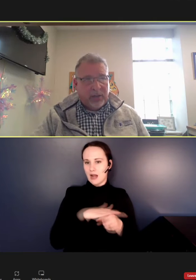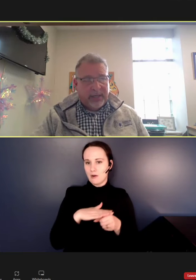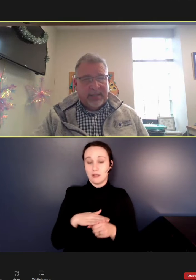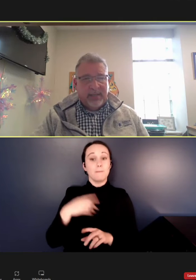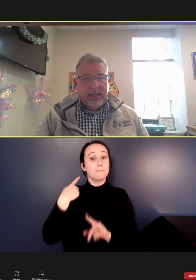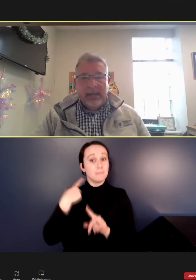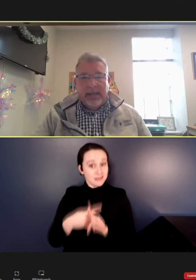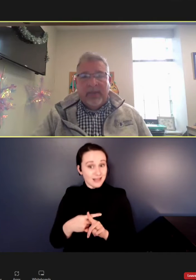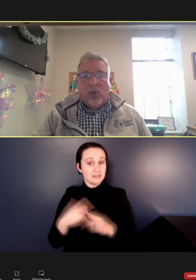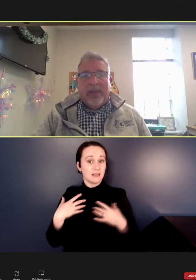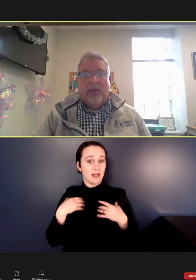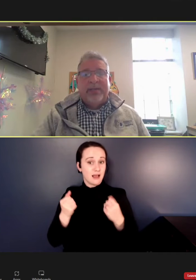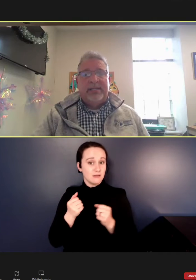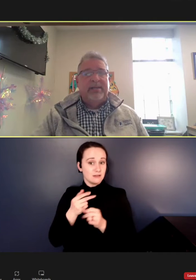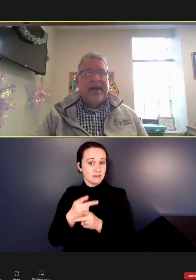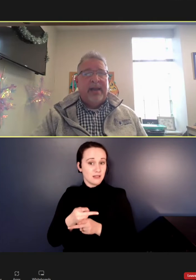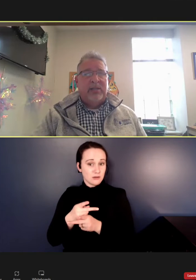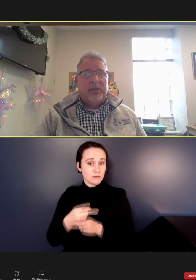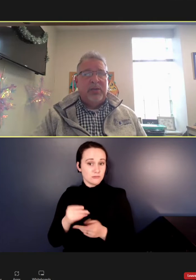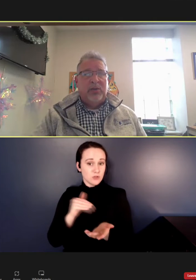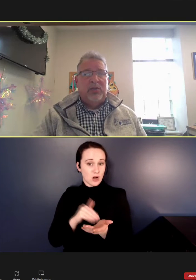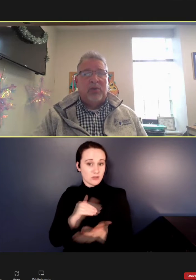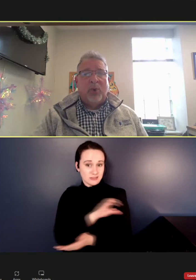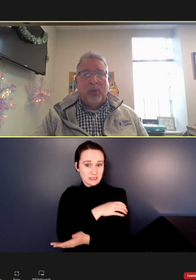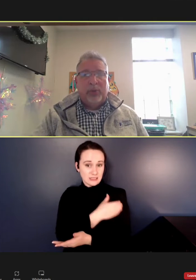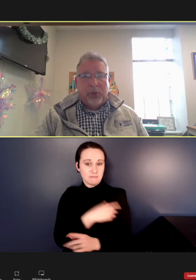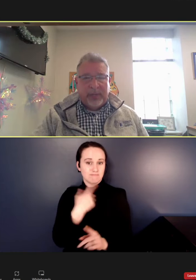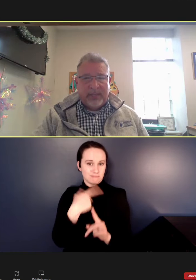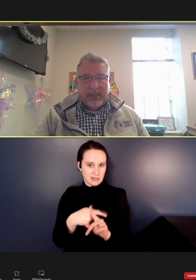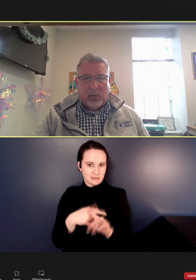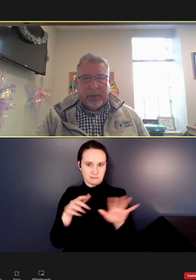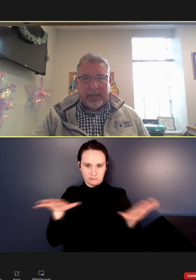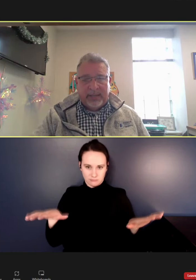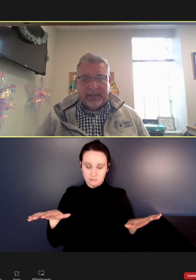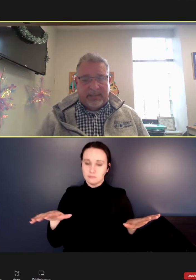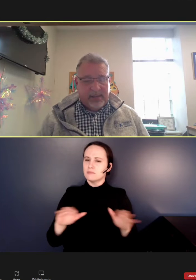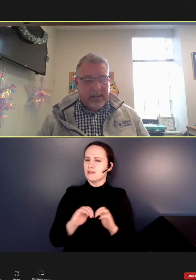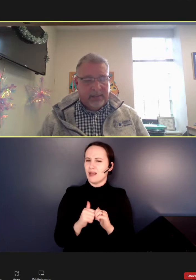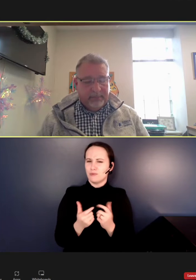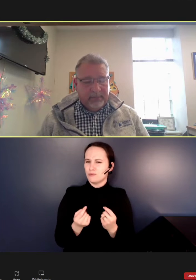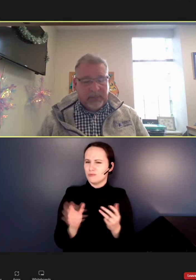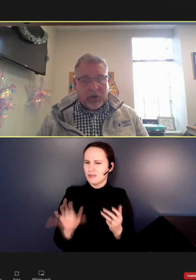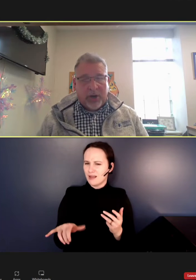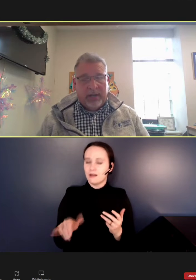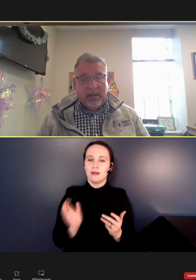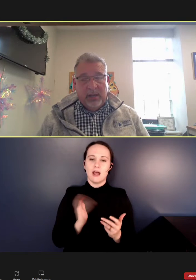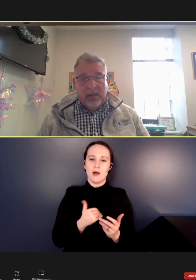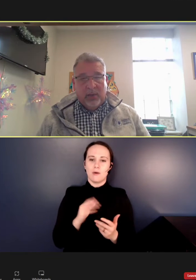clinics. And the way that we did that is we used our mobile units that we had started